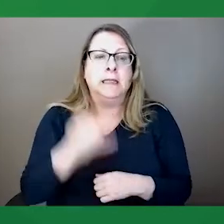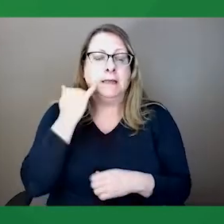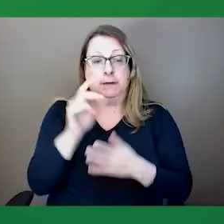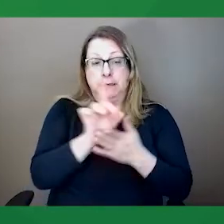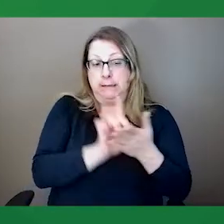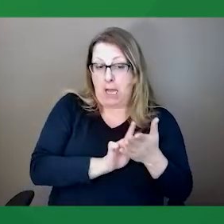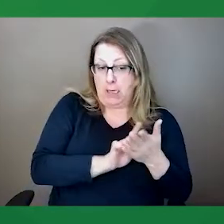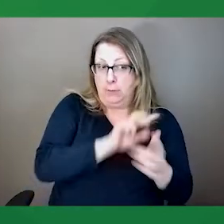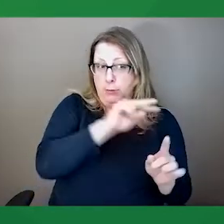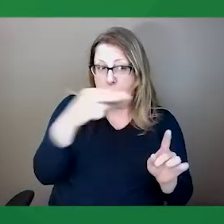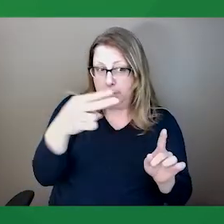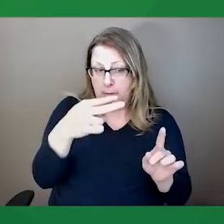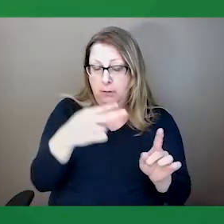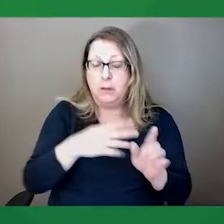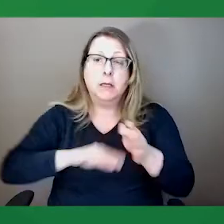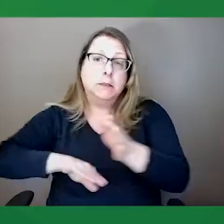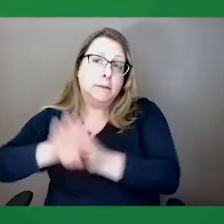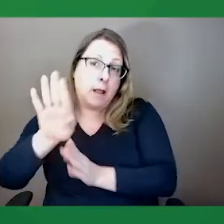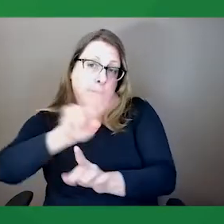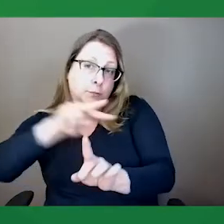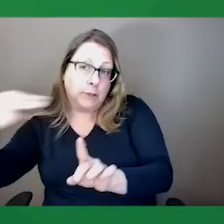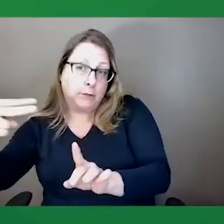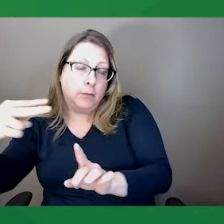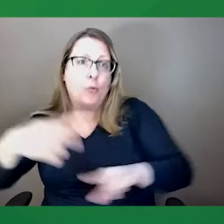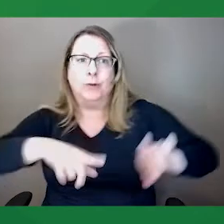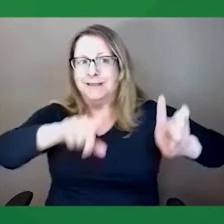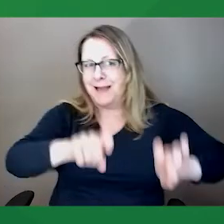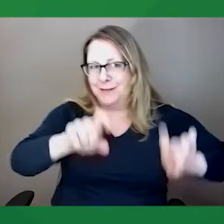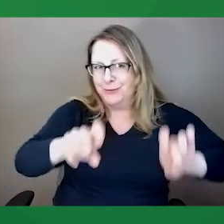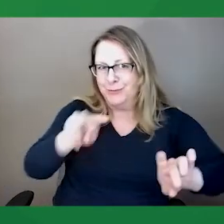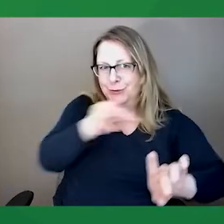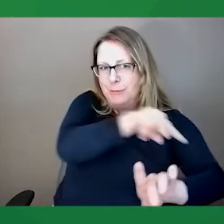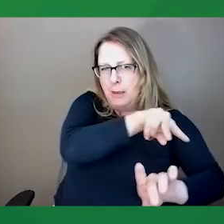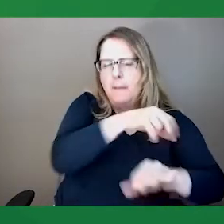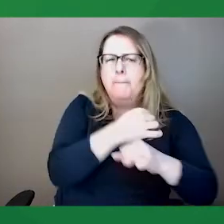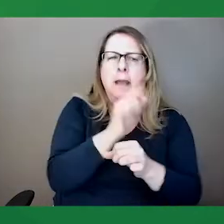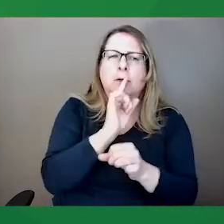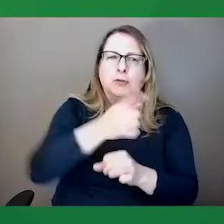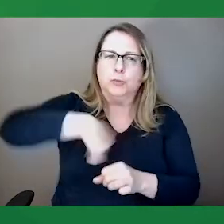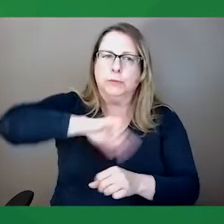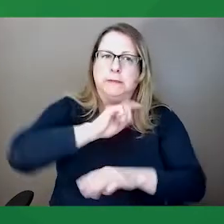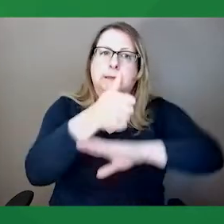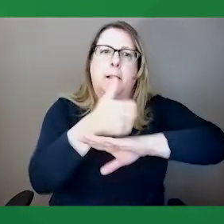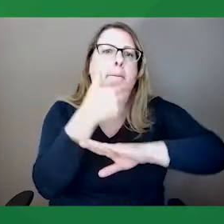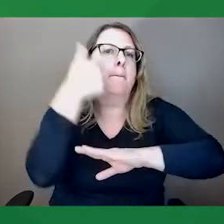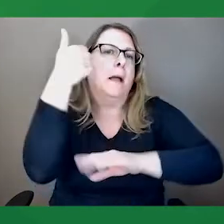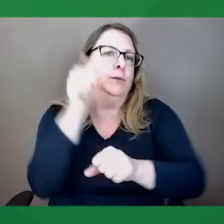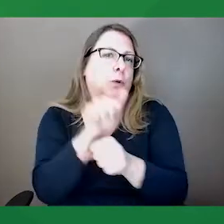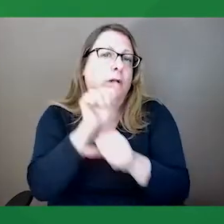So how do we make sure, from a designer perspective, developer's perspective, or tester perspective,